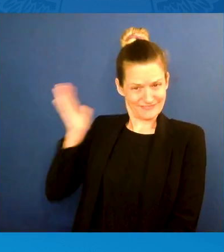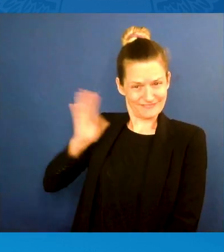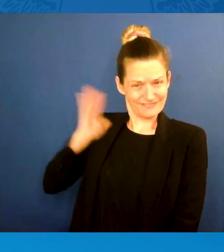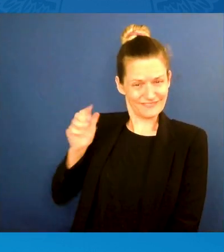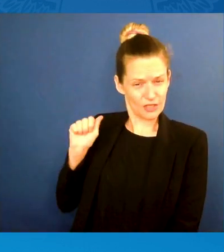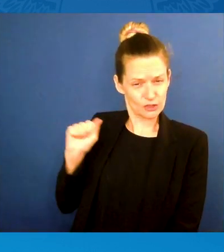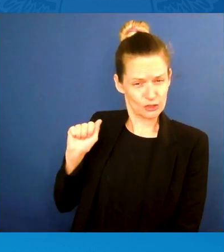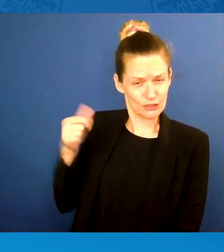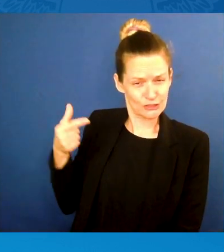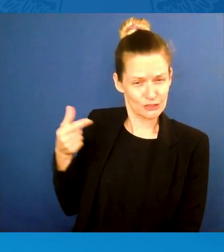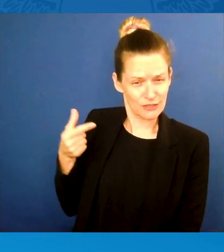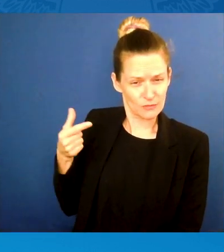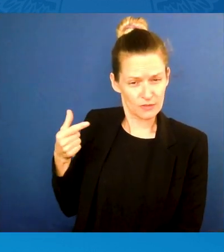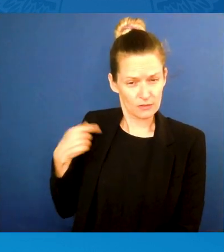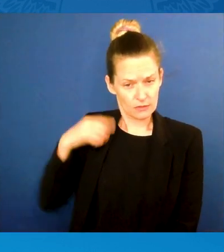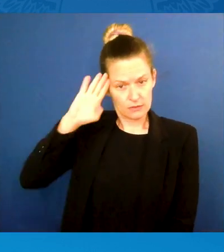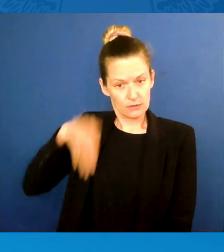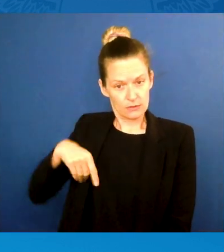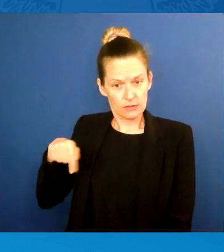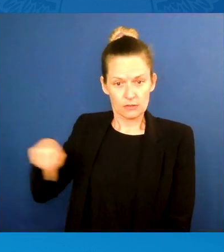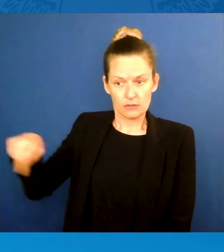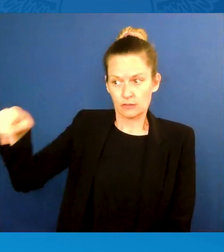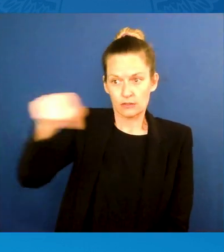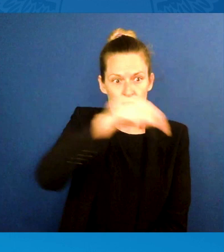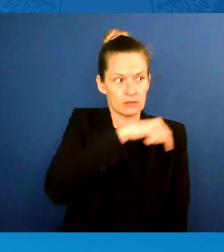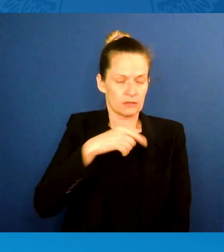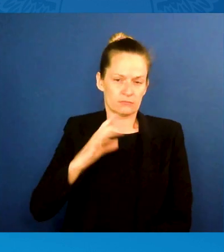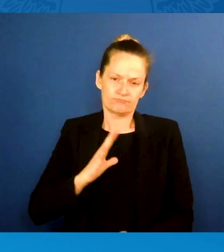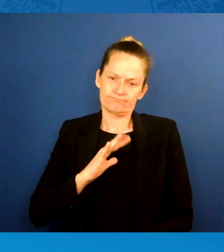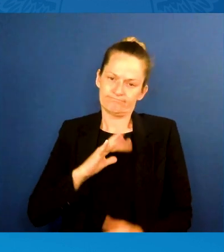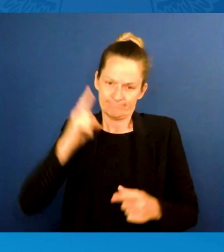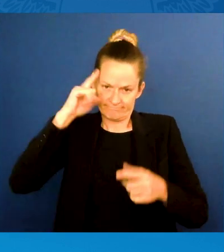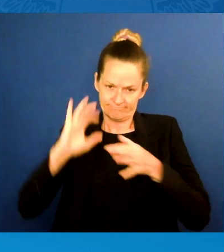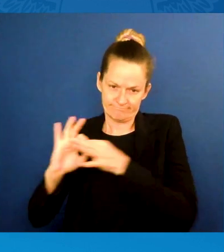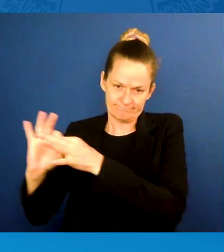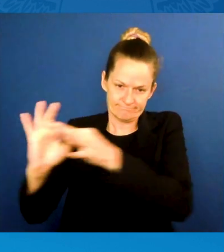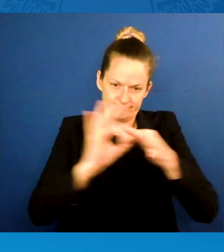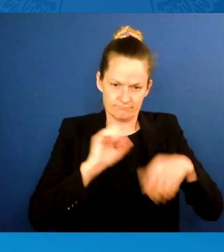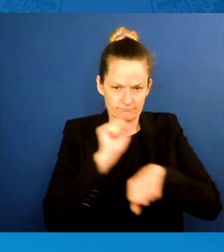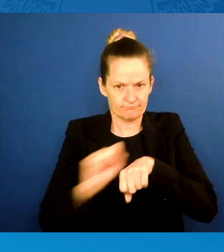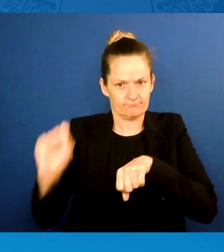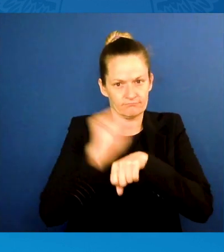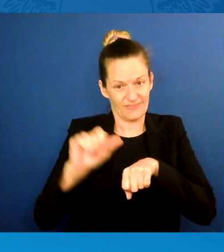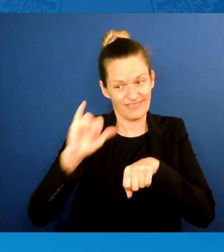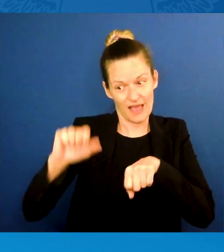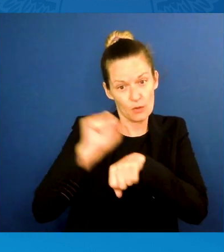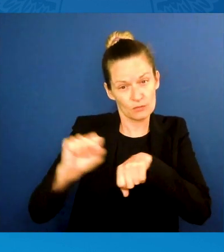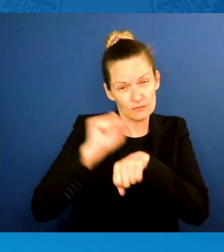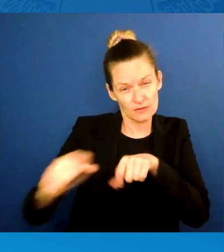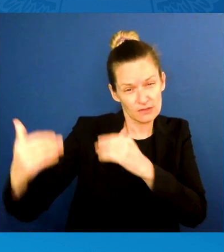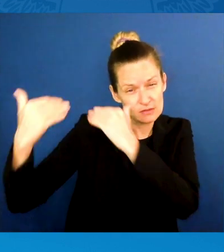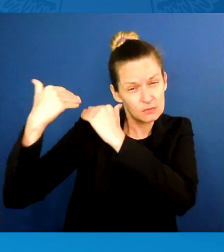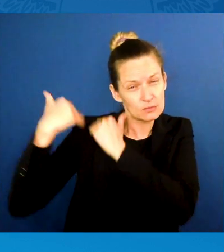and it is the work of being charged with great responsibility -- the responsibility to safeguard